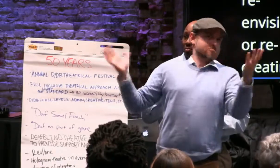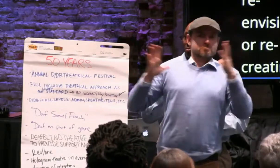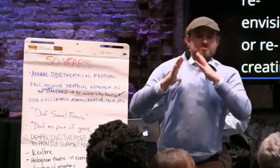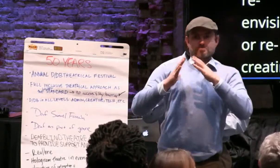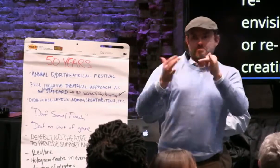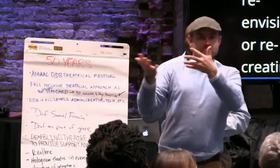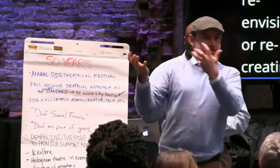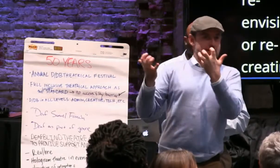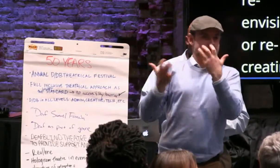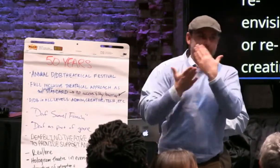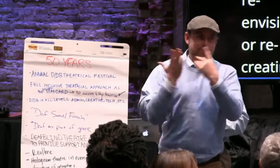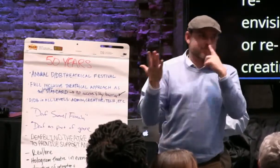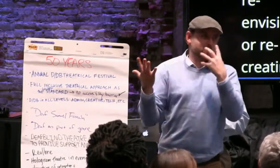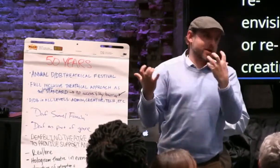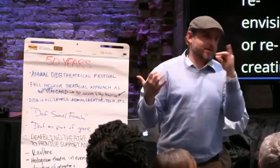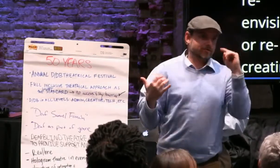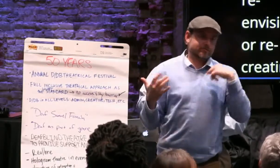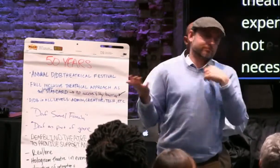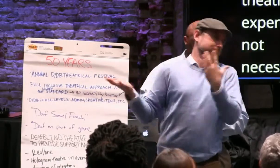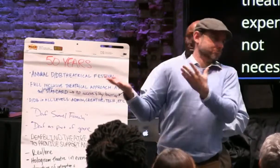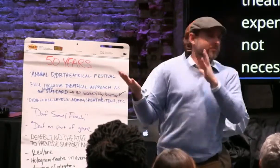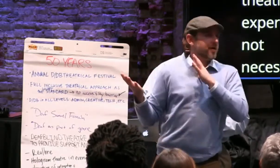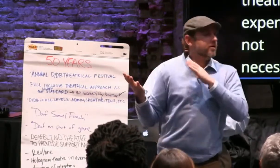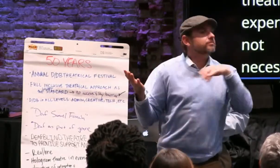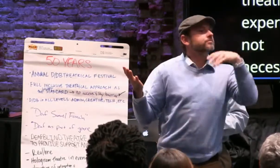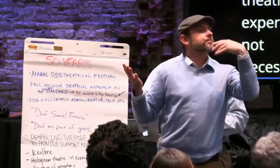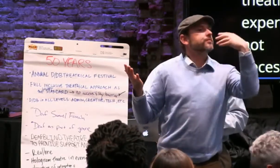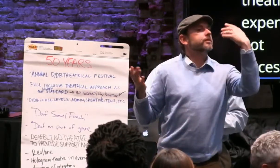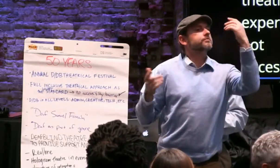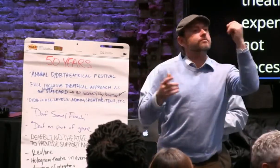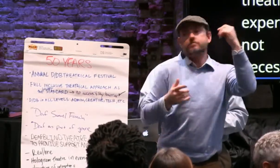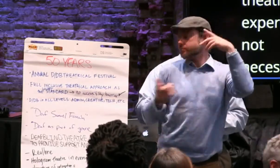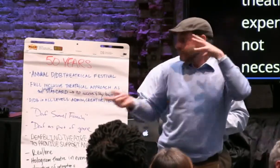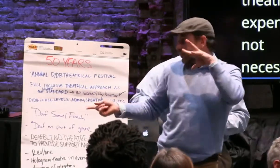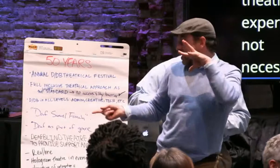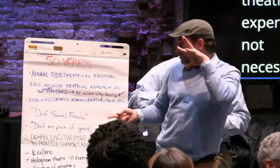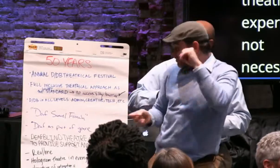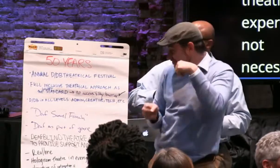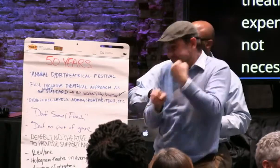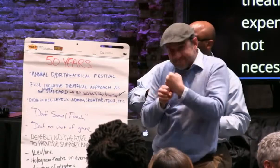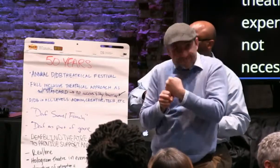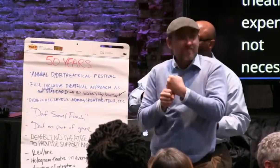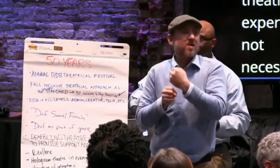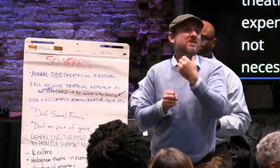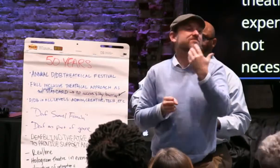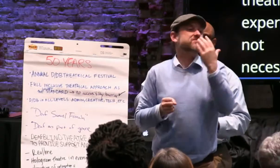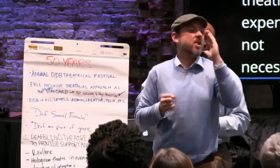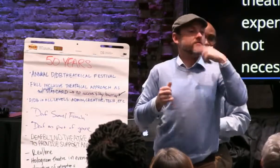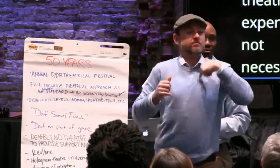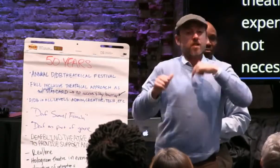And using that kind of technology, whether it is a hologram notion or something otherwise,